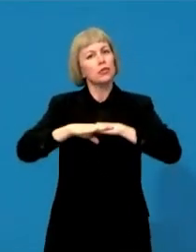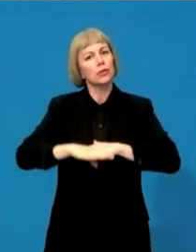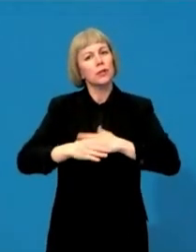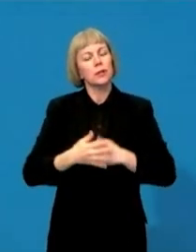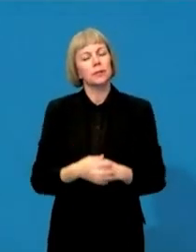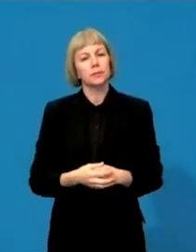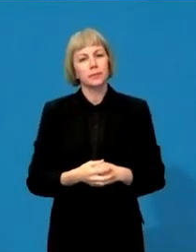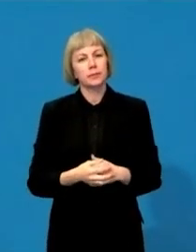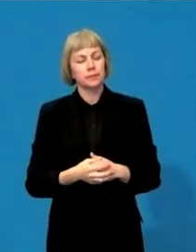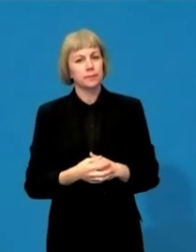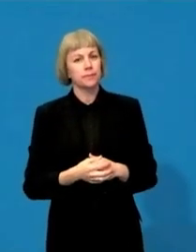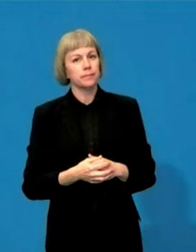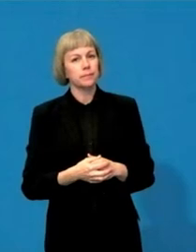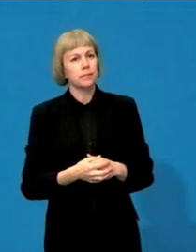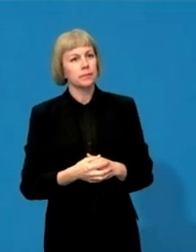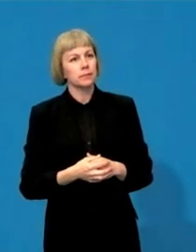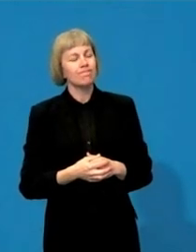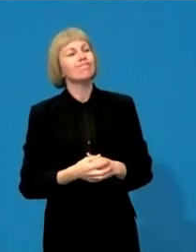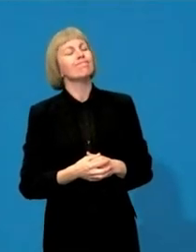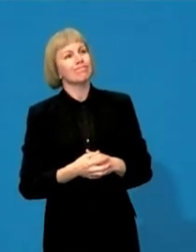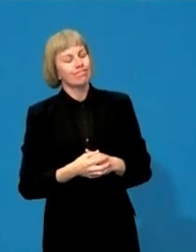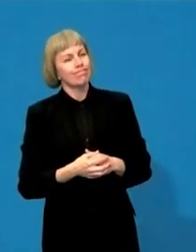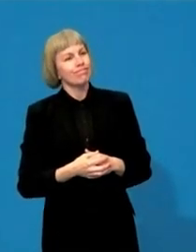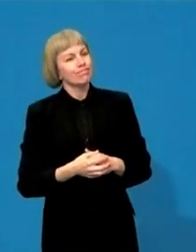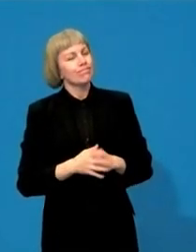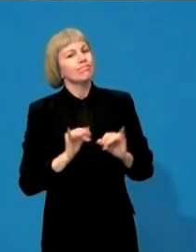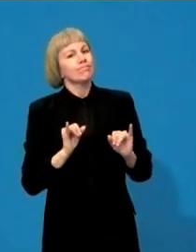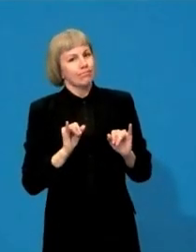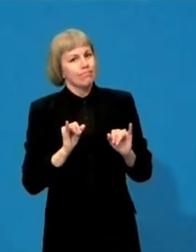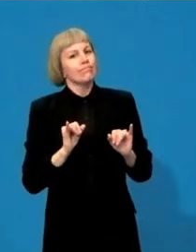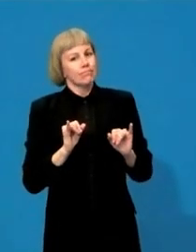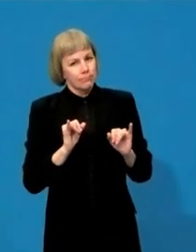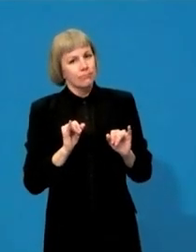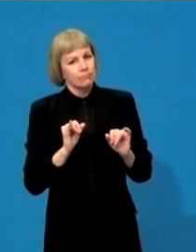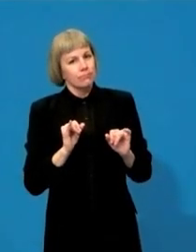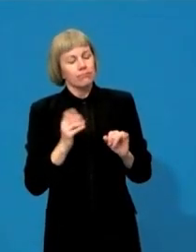It - it will have a big impact because even when we go to Broome to see my